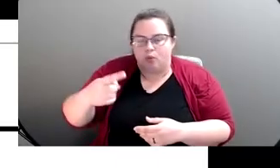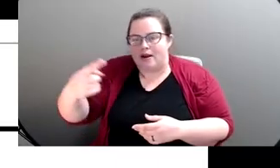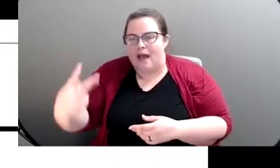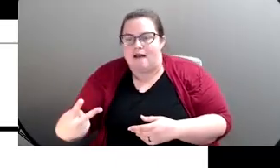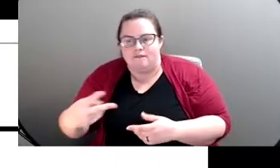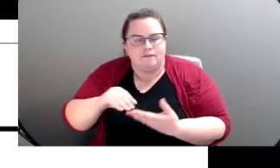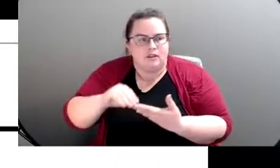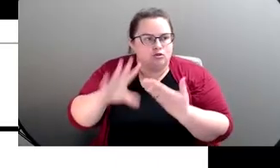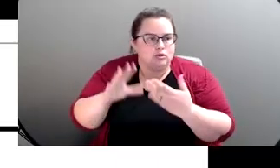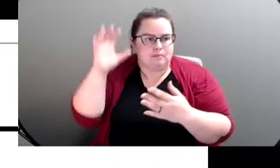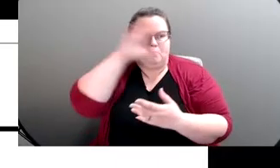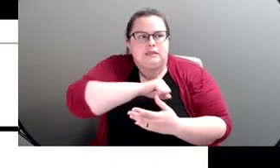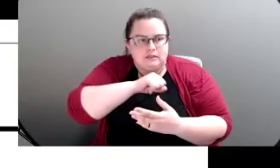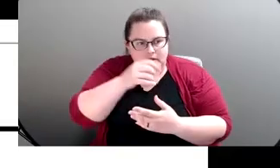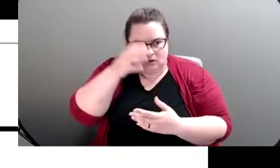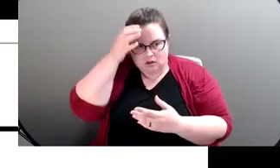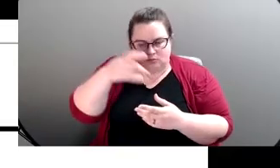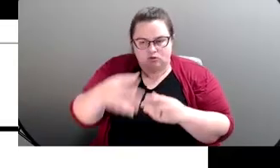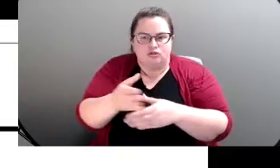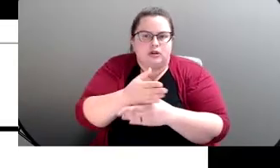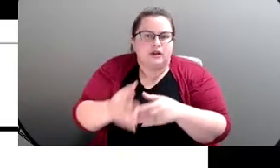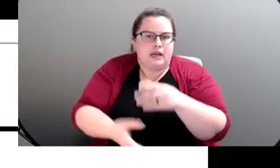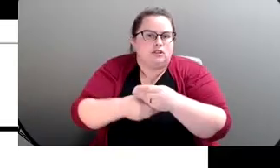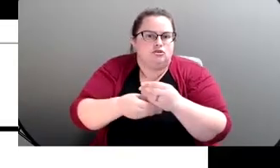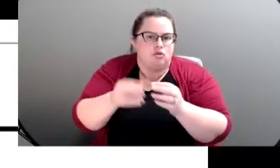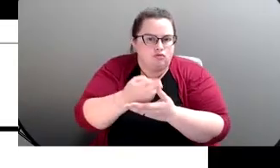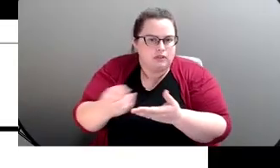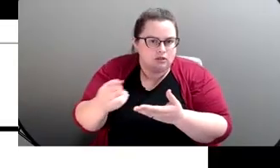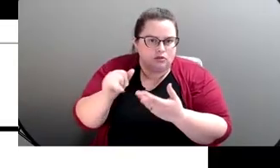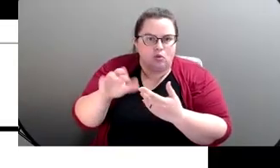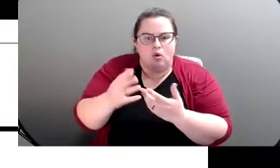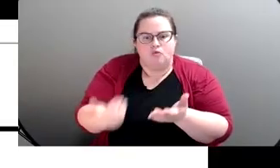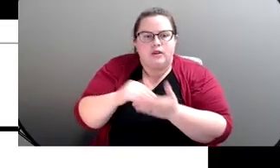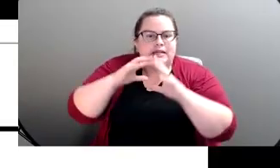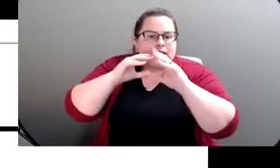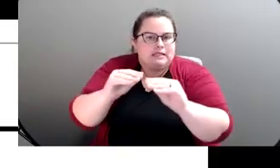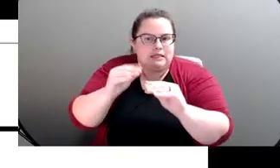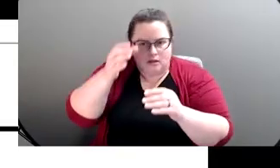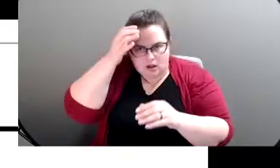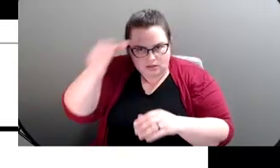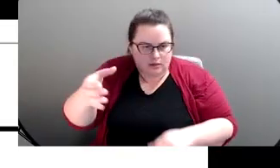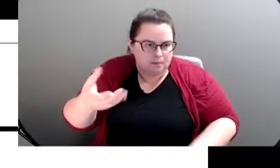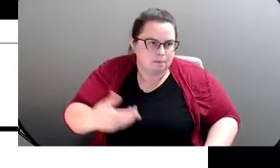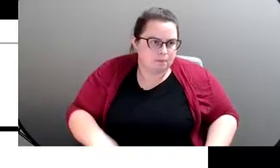So you're sharing additional resources, for the students or you're reteaching that concept in the following, week.